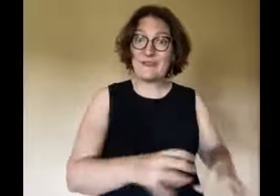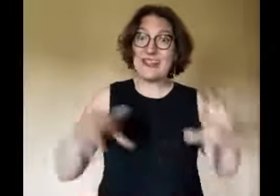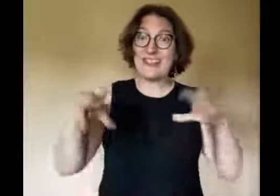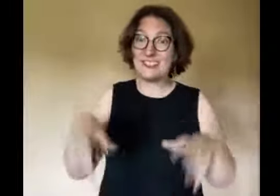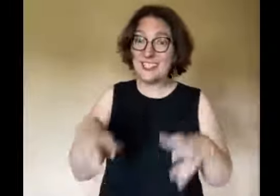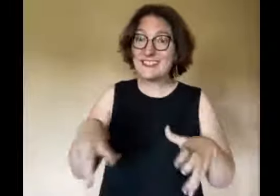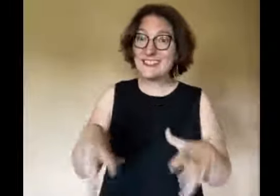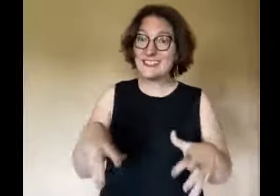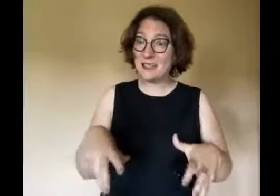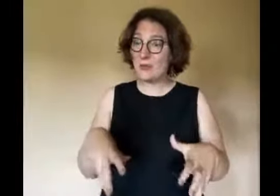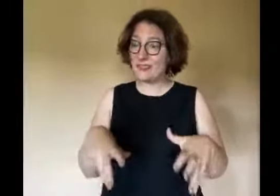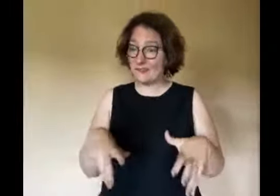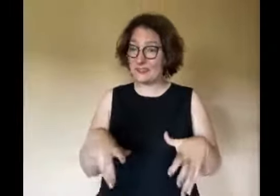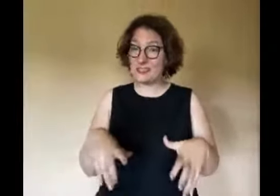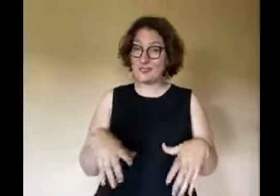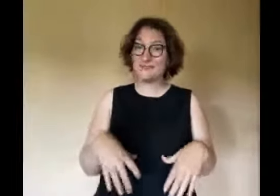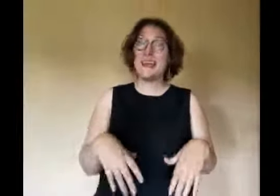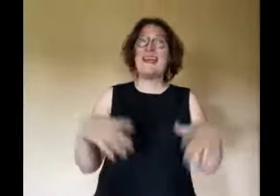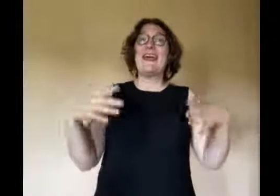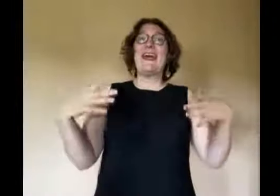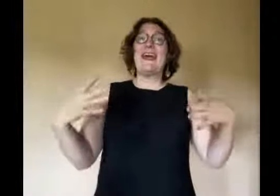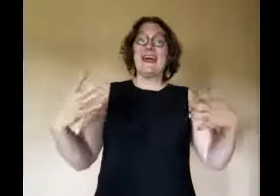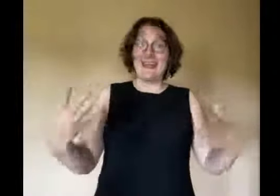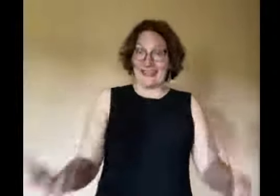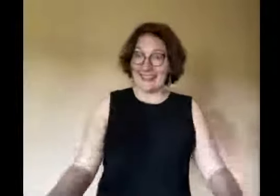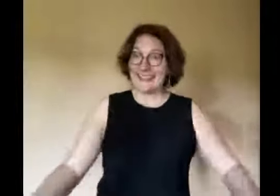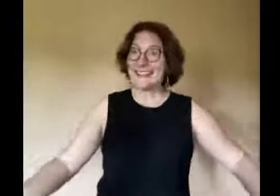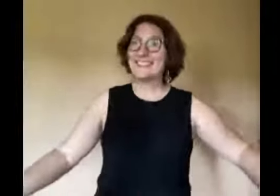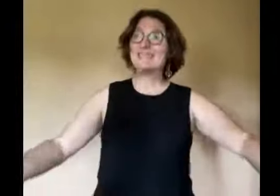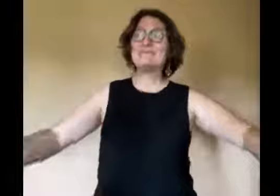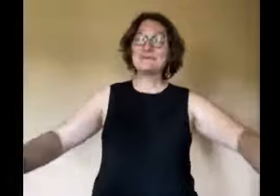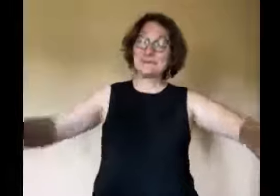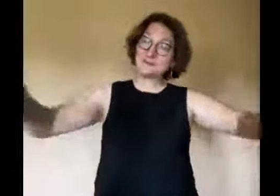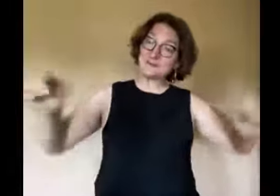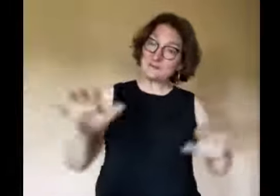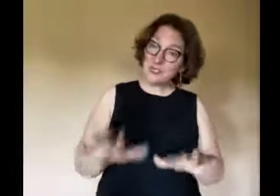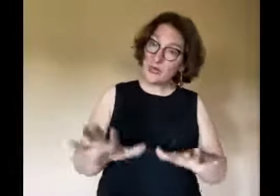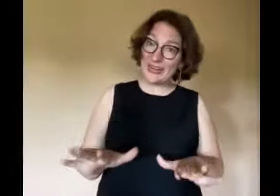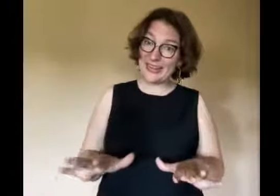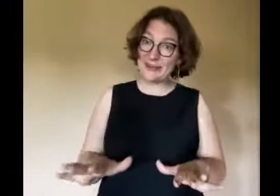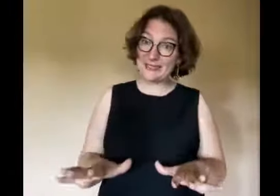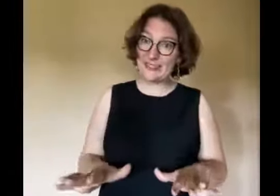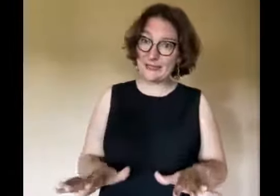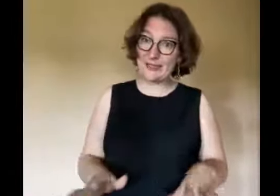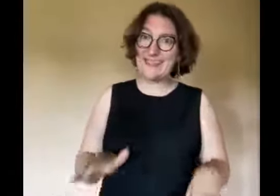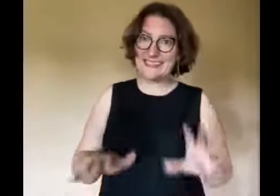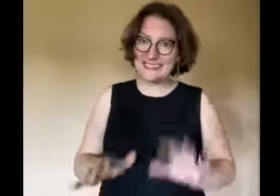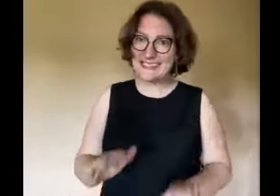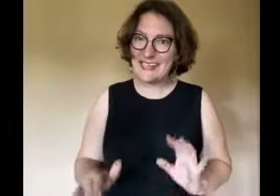got weekly homework, and then we've got the group calls. And it doesn't matter what level